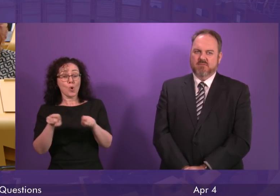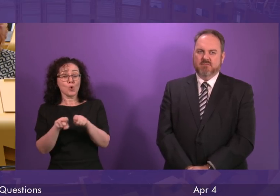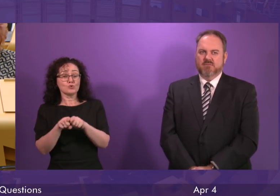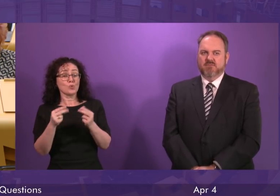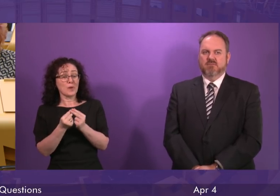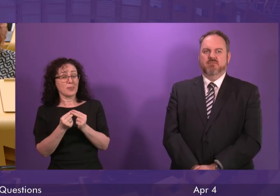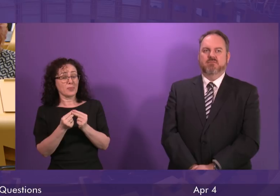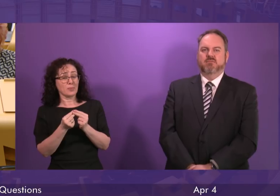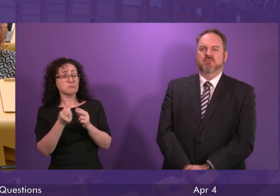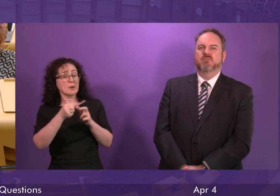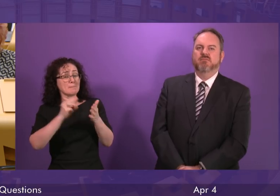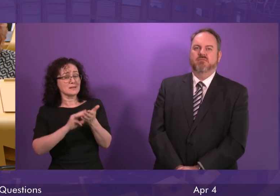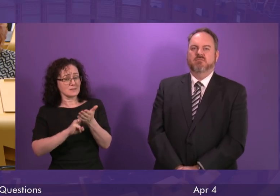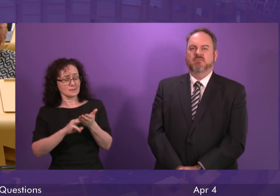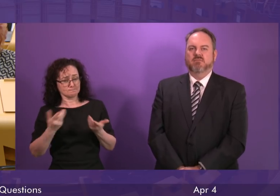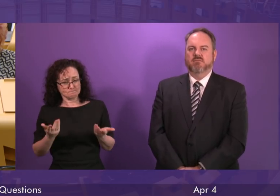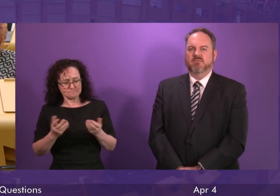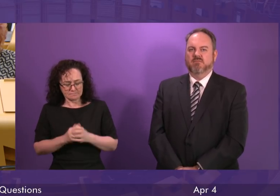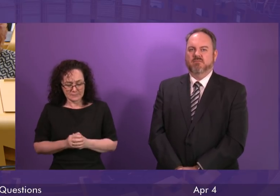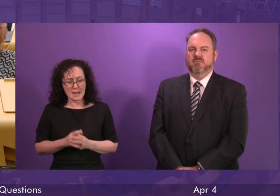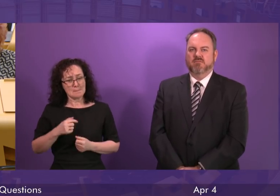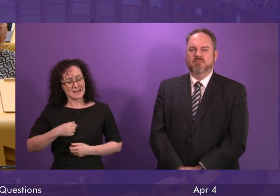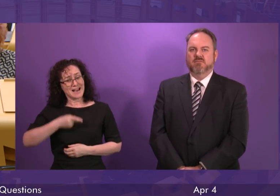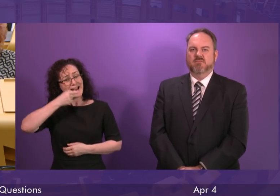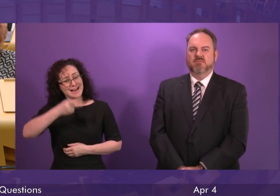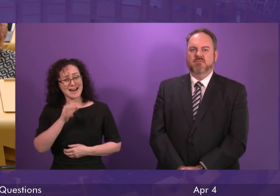the Prime Minister. In the meeting with the Prime Minister I set out, once again, the